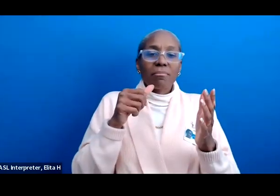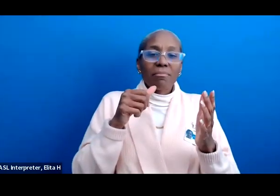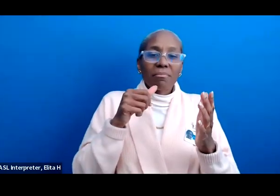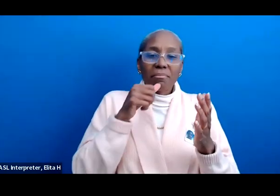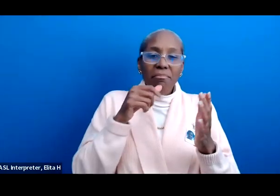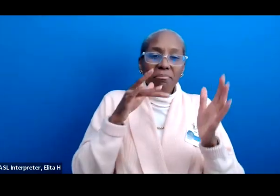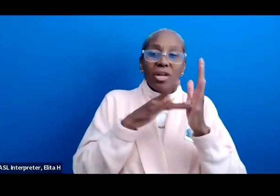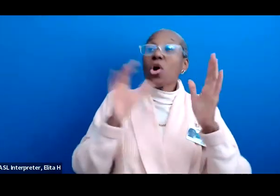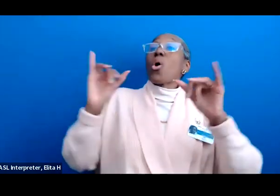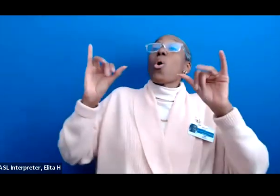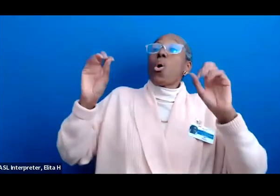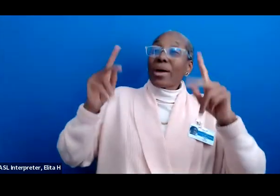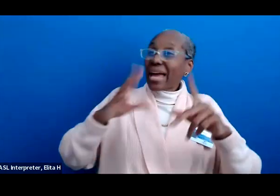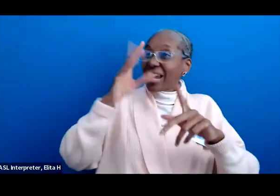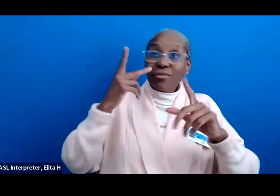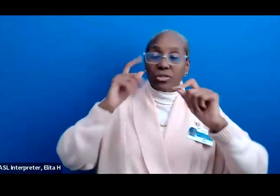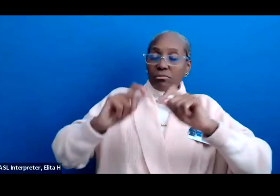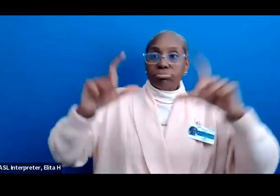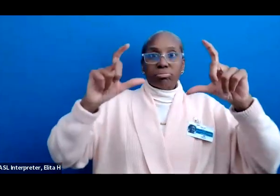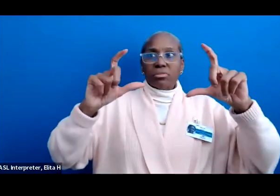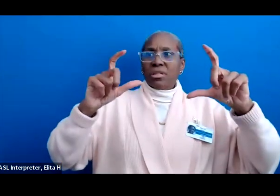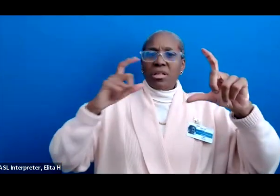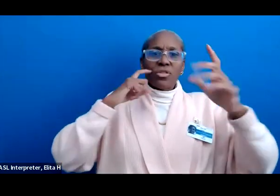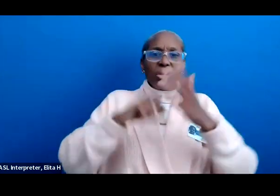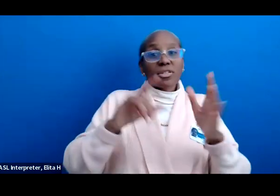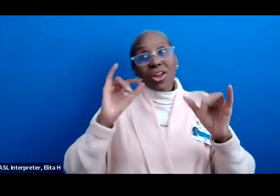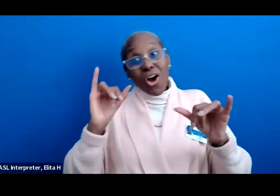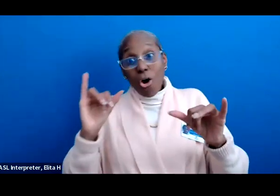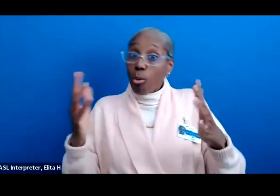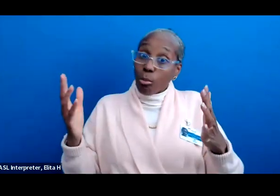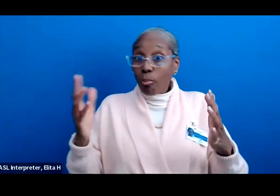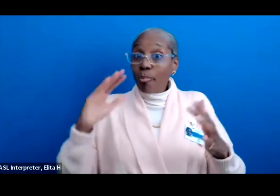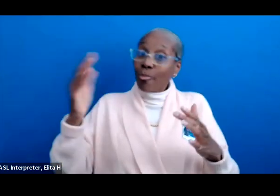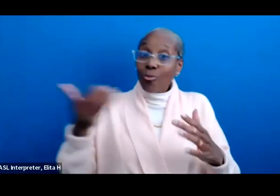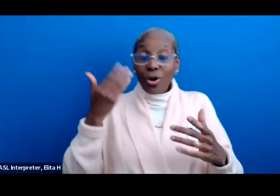I had never seen that little notice up there before and I thought, oh, but you're welcome to at any time.